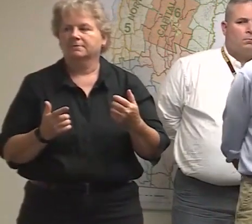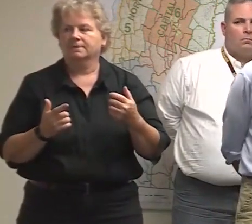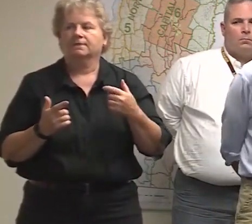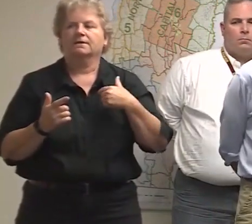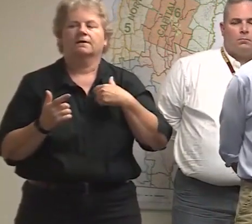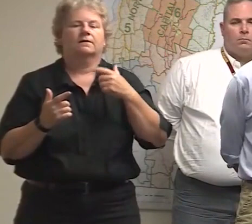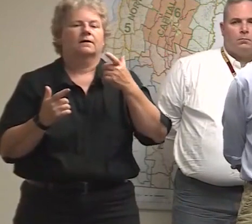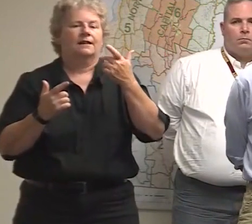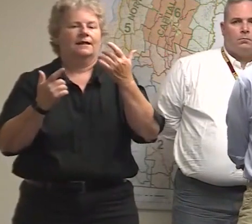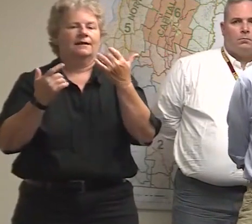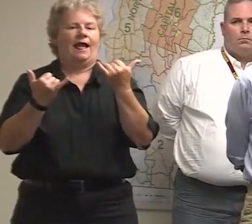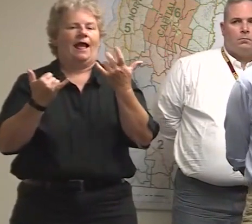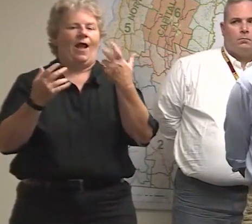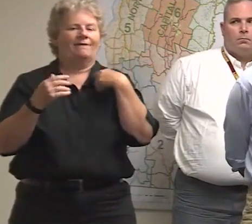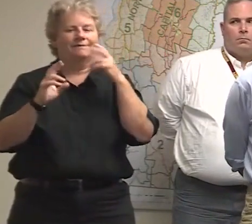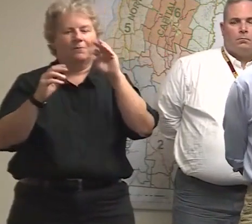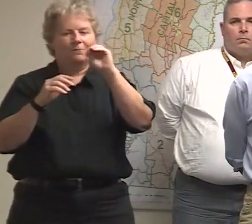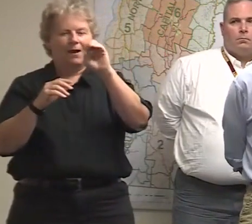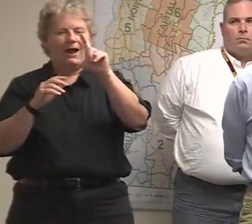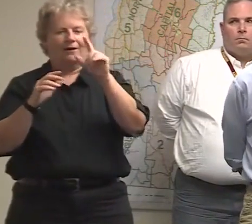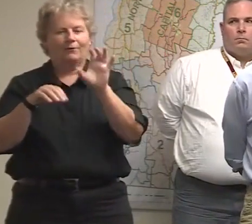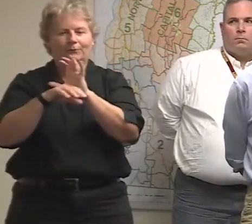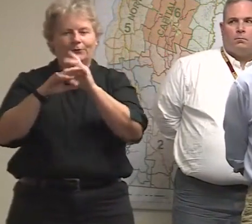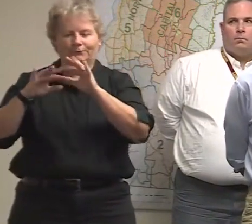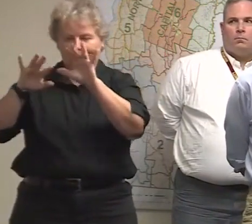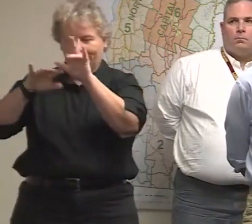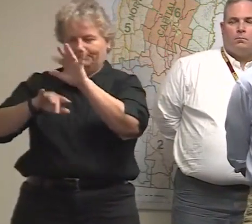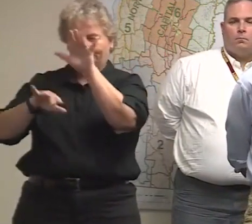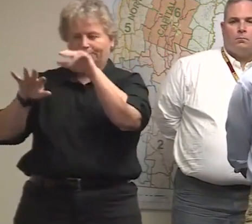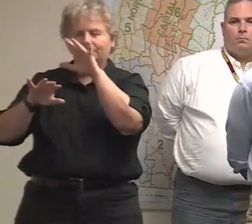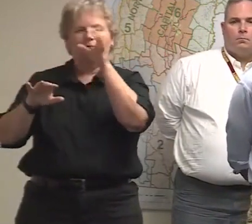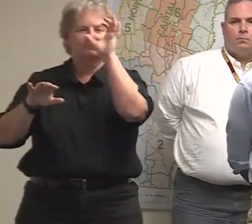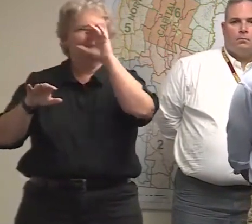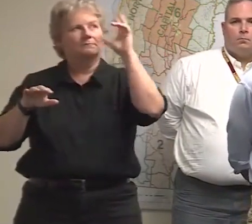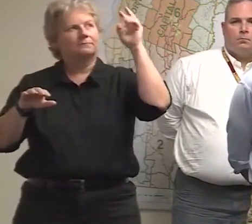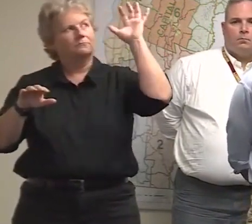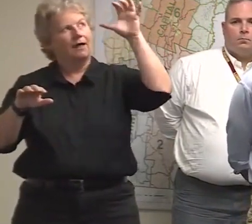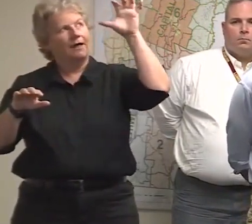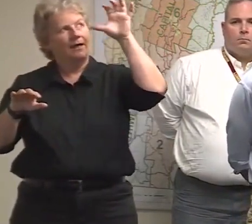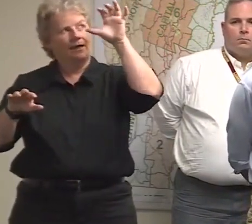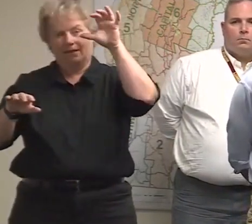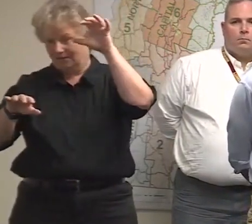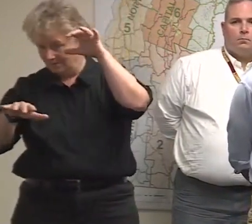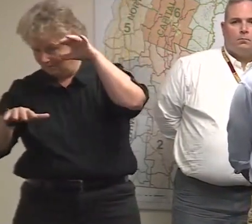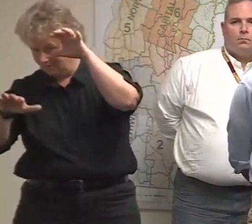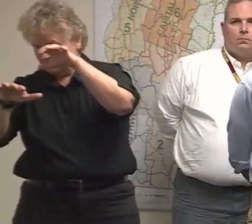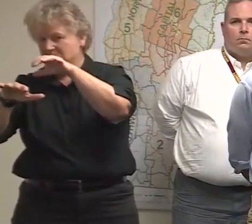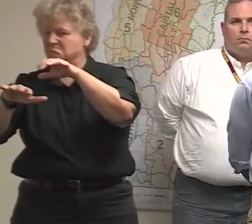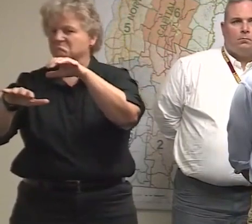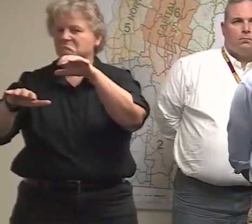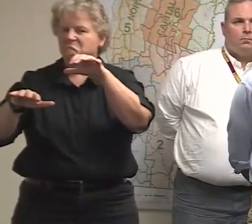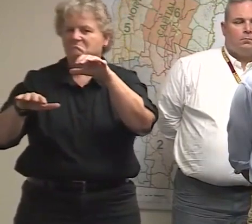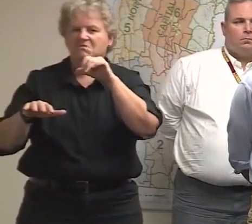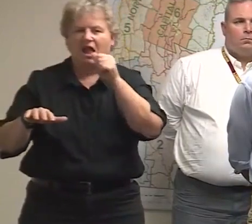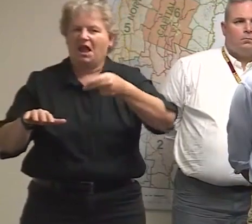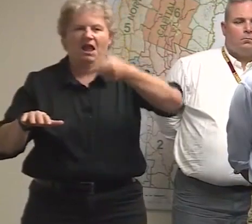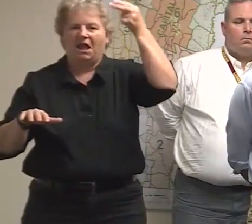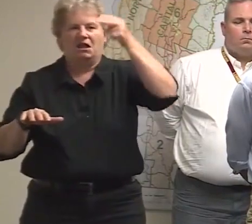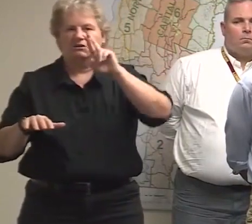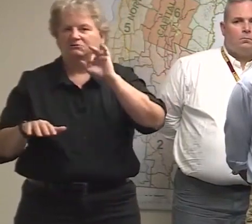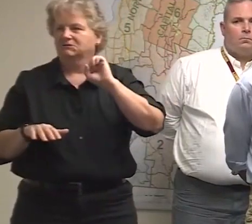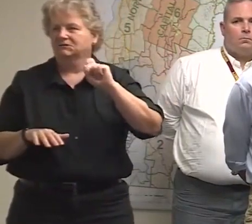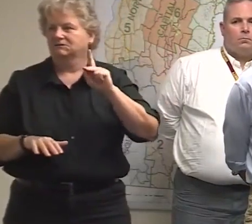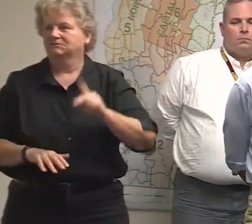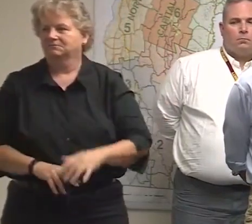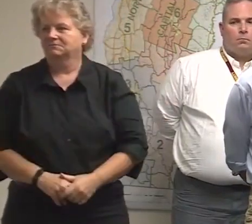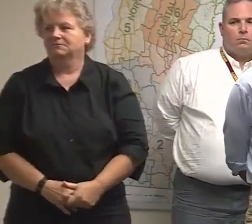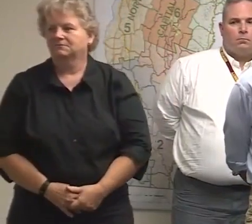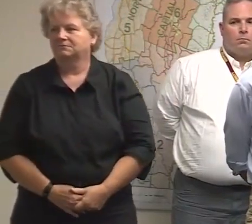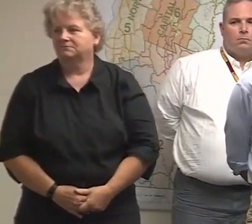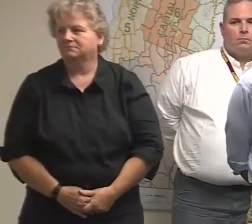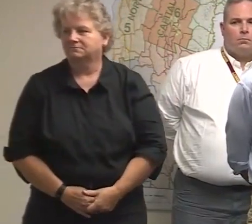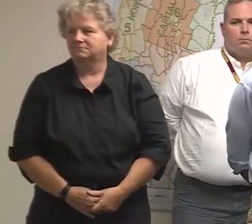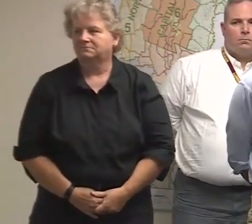SO THAT GIVES US INFORMATION AS DATA POINTS TO THEN PROVIDE THAT BACK TO EMERGENCY MANAGEMENT AND TOWNS DOWNSTREAM SO THAT THEY HAVE AN UNDERSTANDING OF WHAT THOSE DOWNSTREAM IMPACTS WOULD